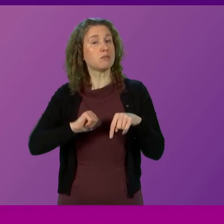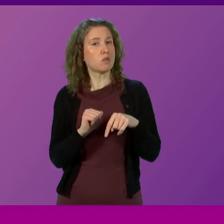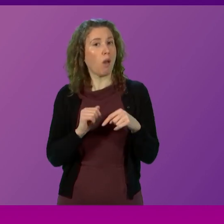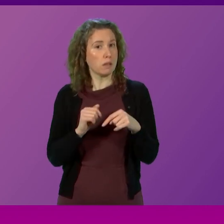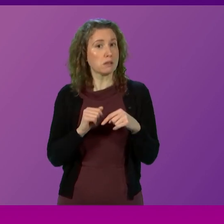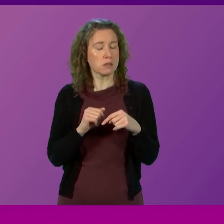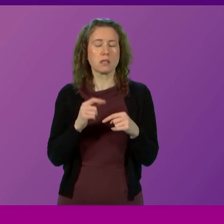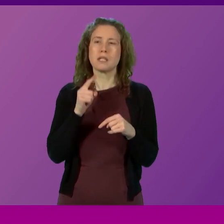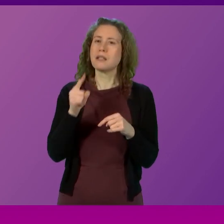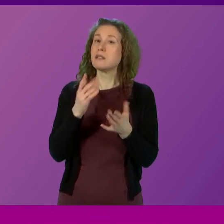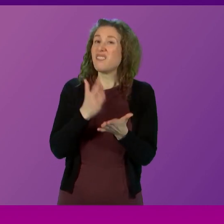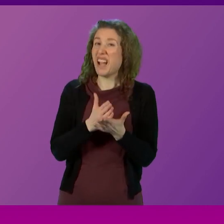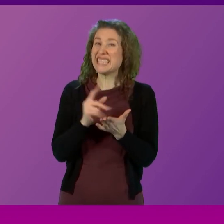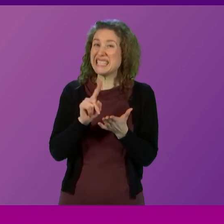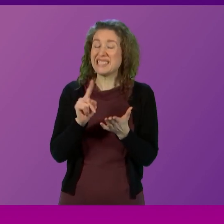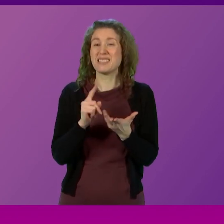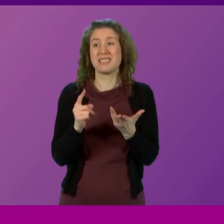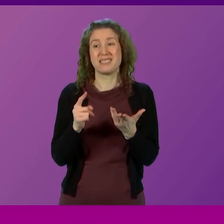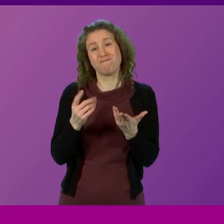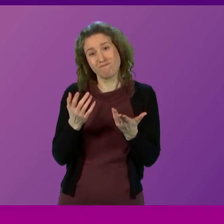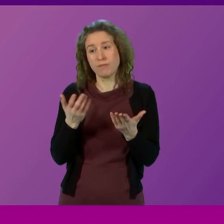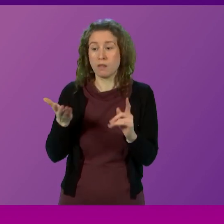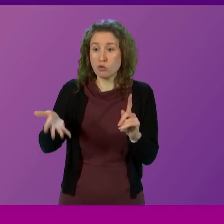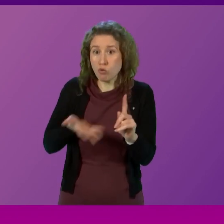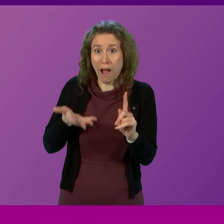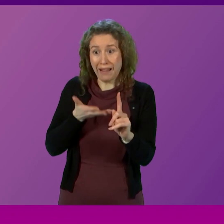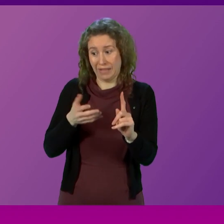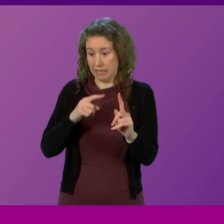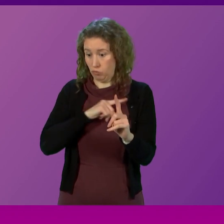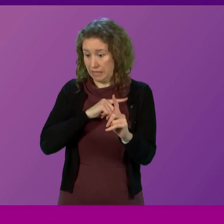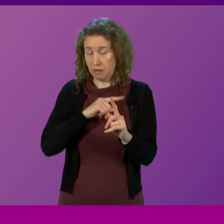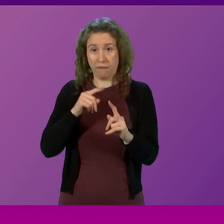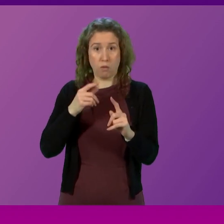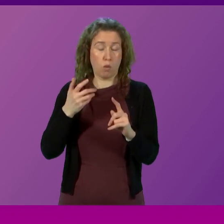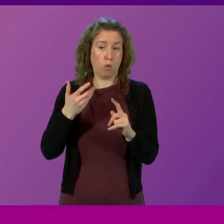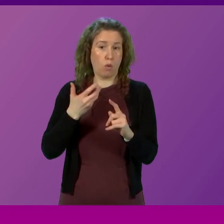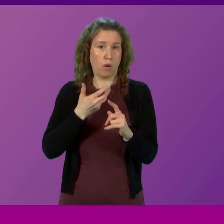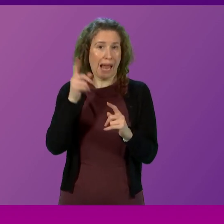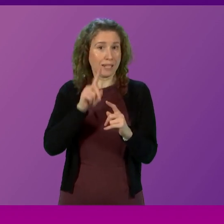The fact of the matter is that the driving factors behind increased energy costs do not lie within